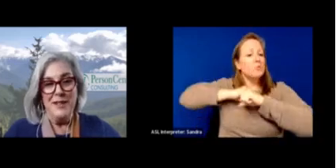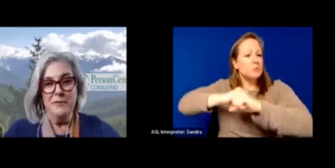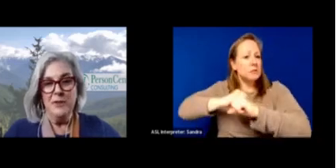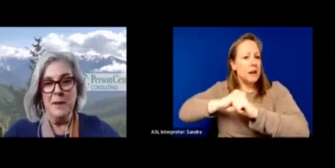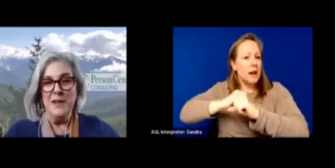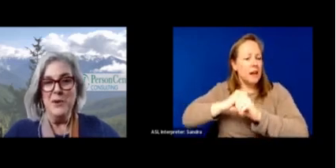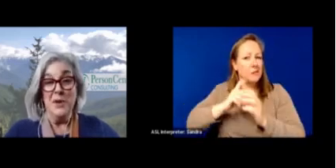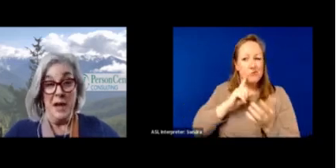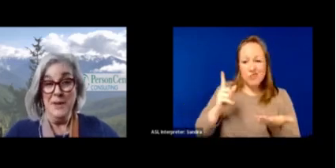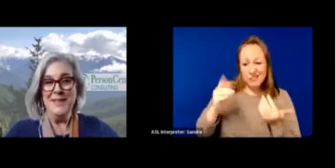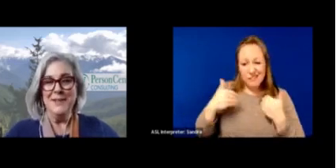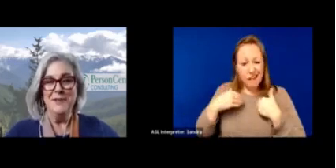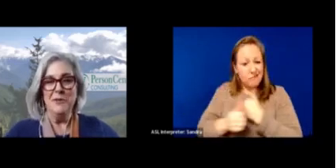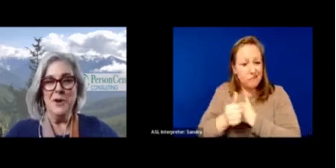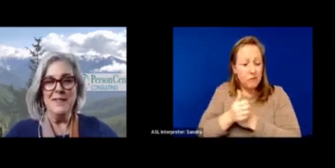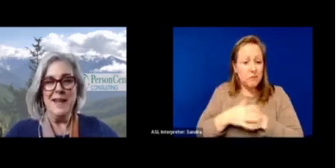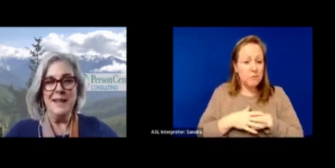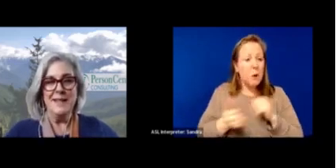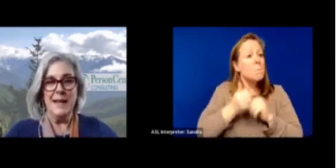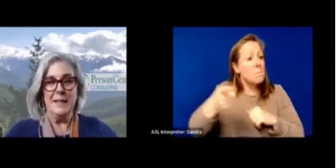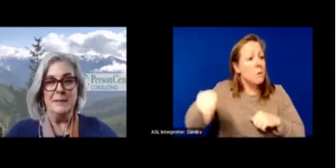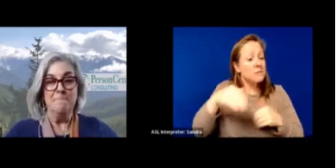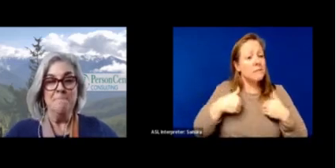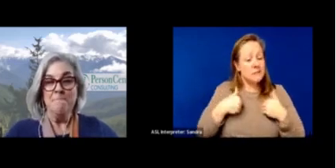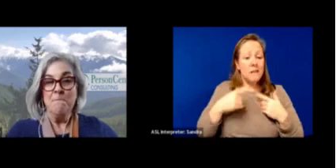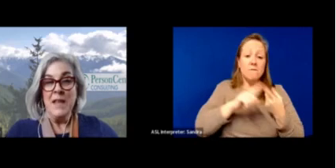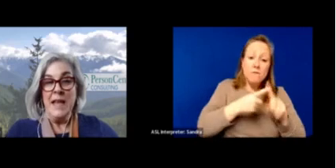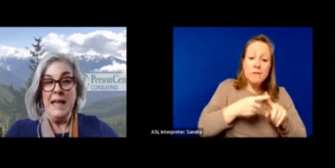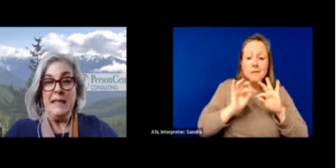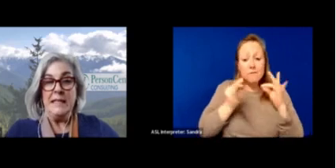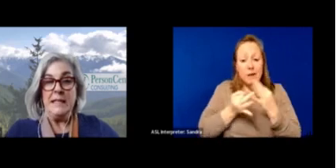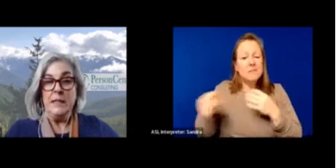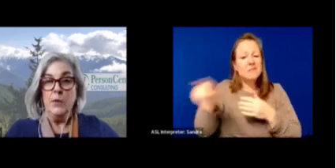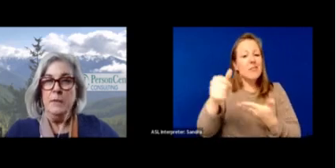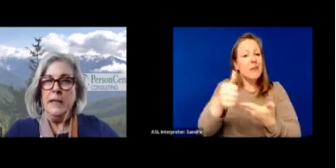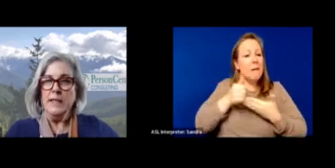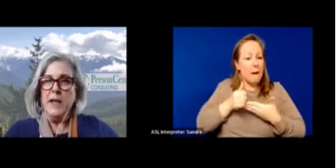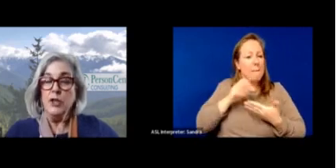who is aging, and has, you know, is beginning to have early signs, and early experiences